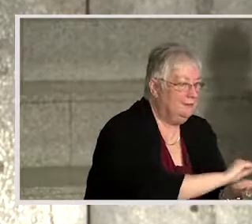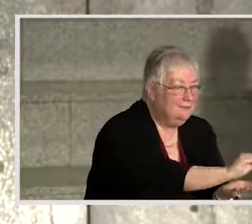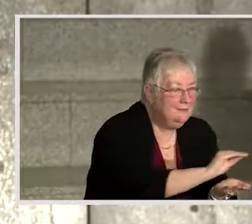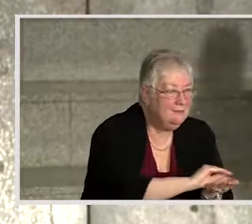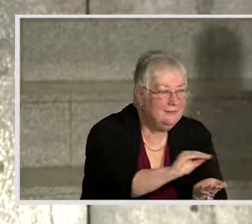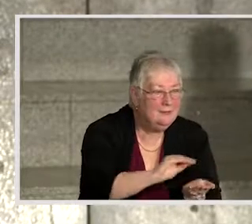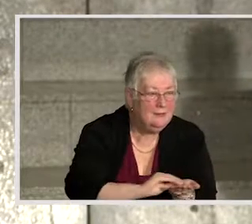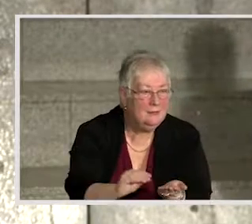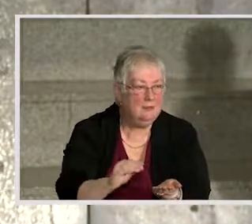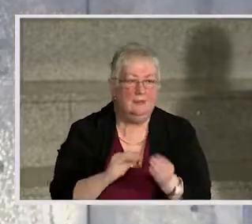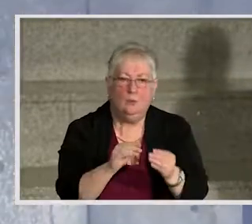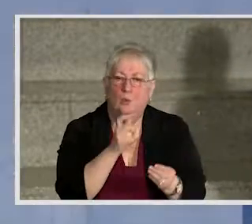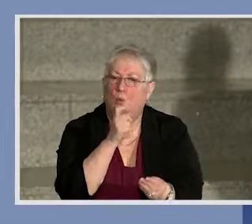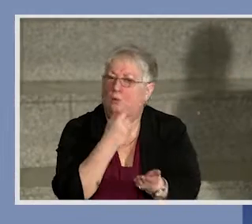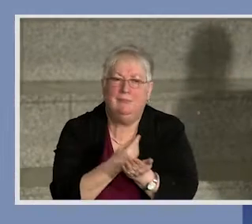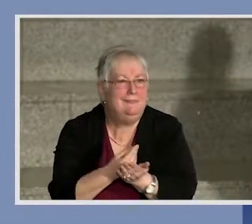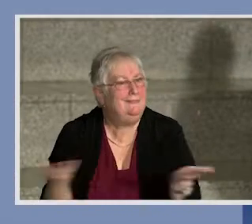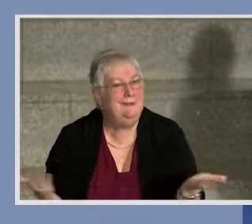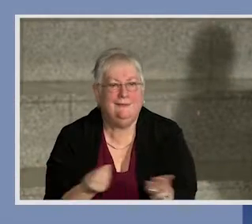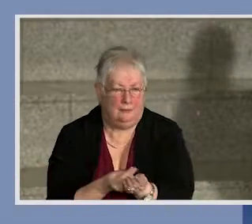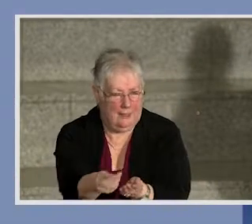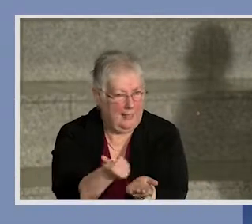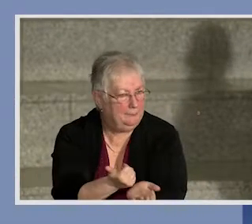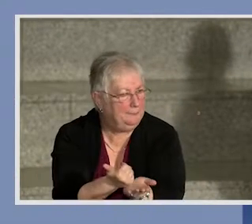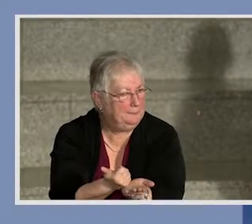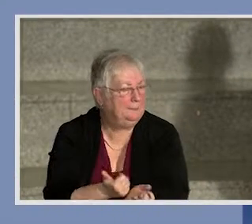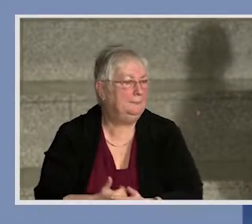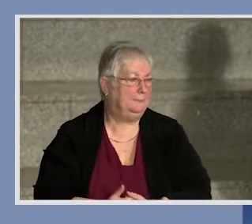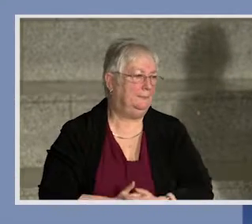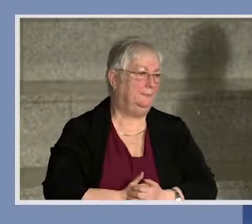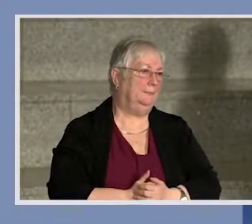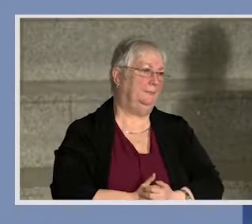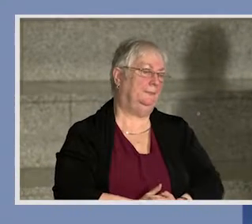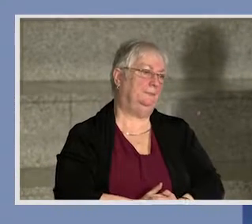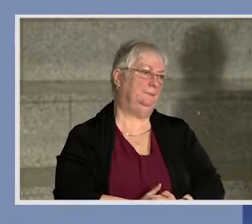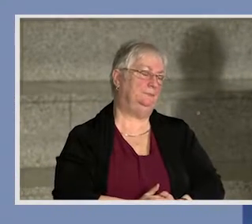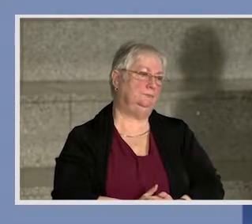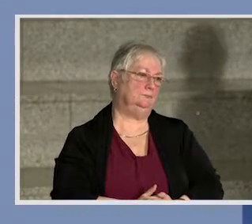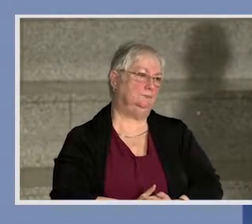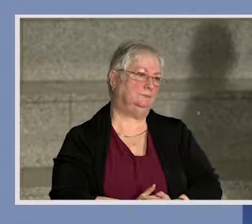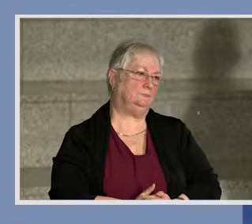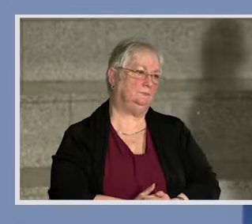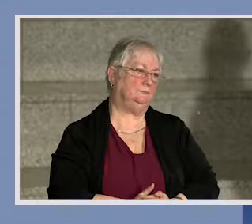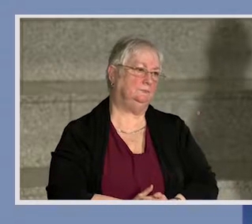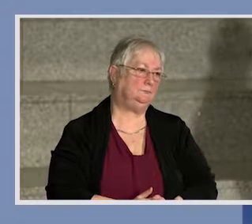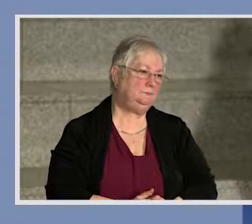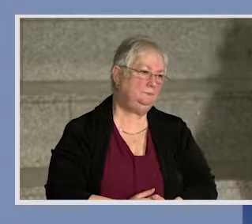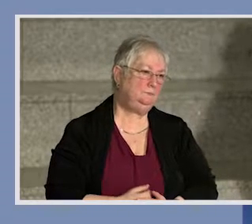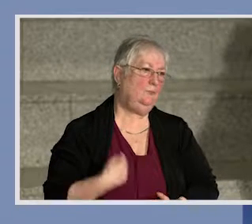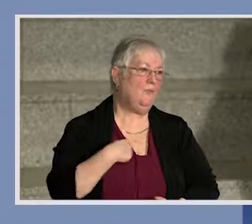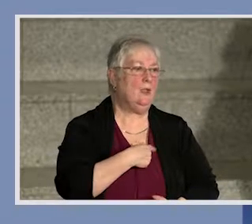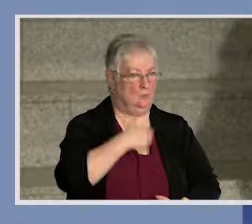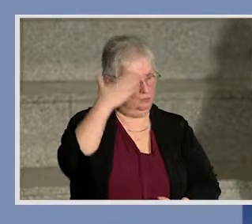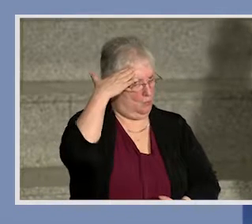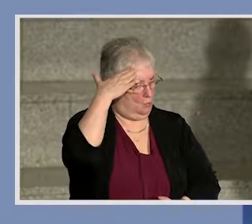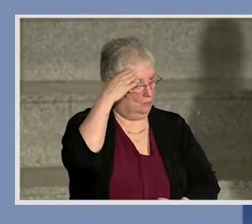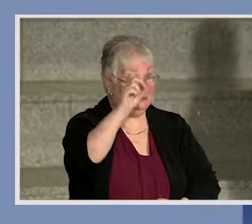JOBS AND ECONOMIC OPPORTUNITY. WE ALL KNOW THAT THE D.C. ECONOMY IS STRONG. WE SEE IT IN THE SKY LINE, WE